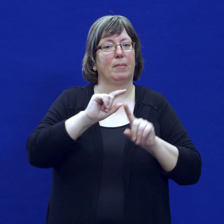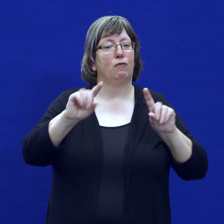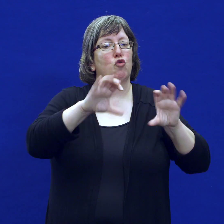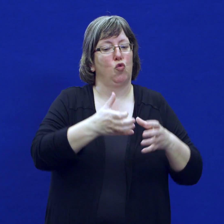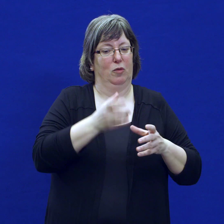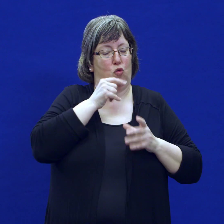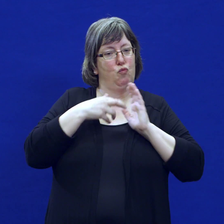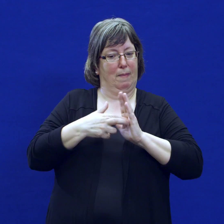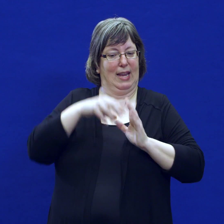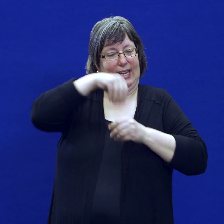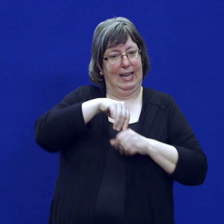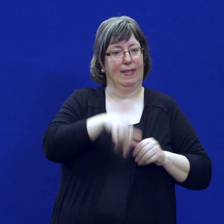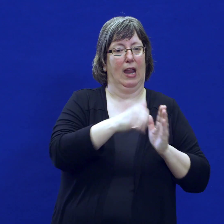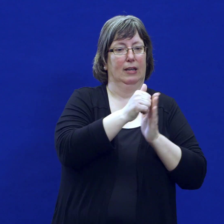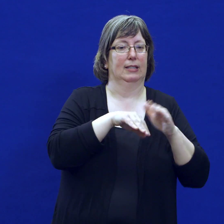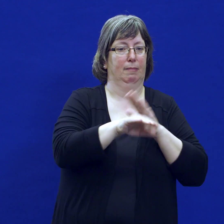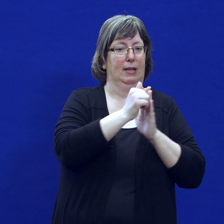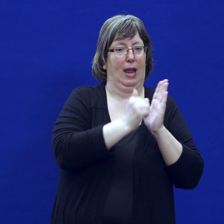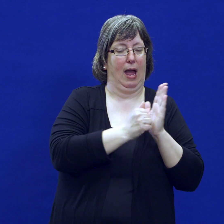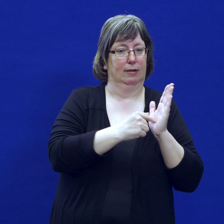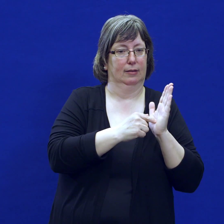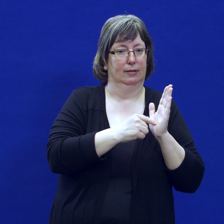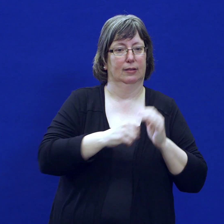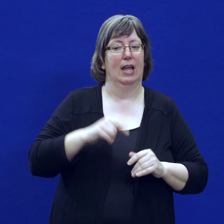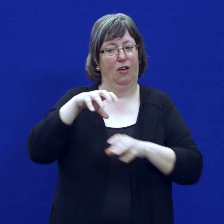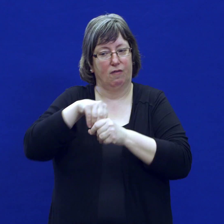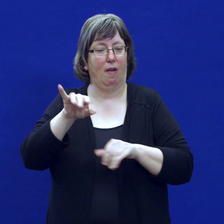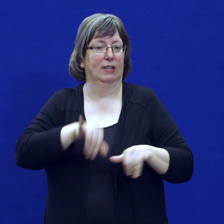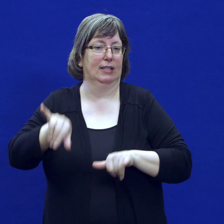subject to the Accessibility Standards.